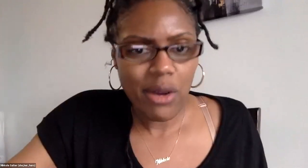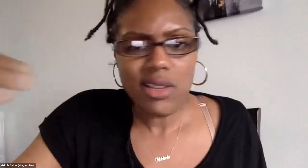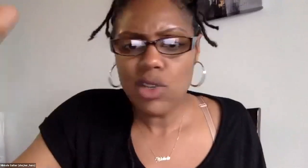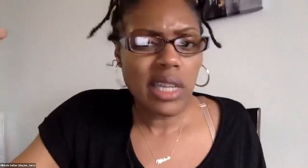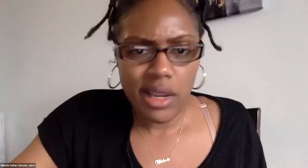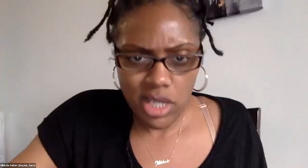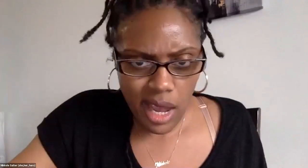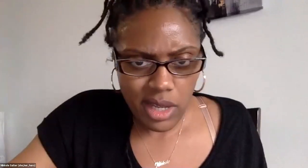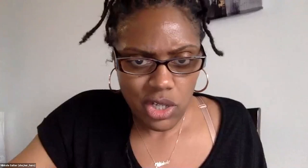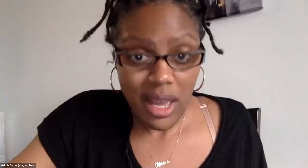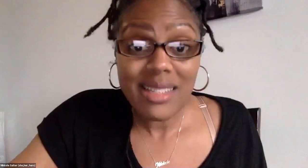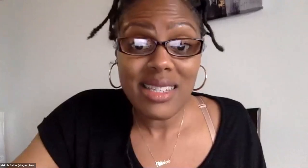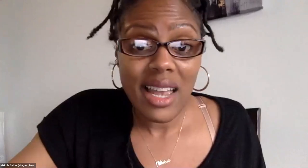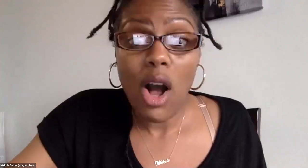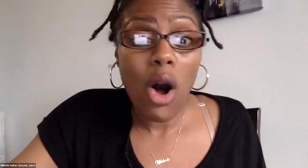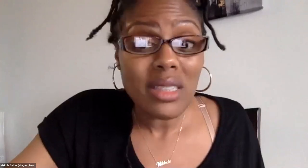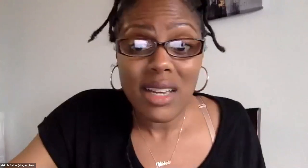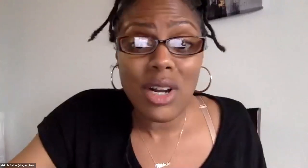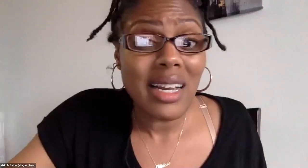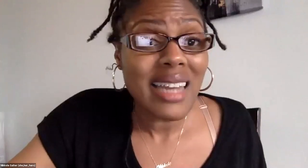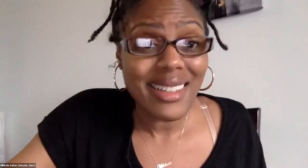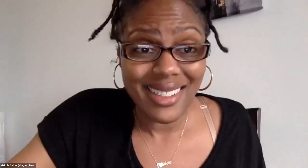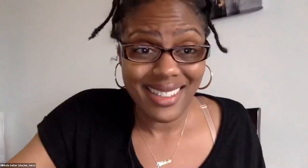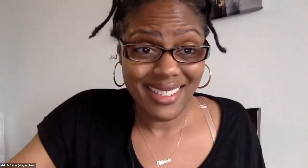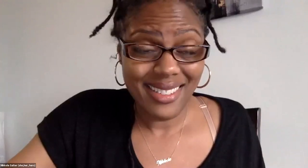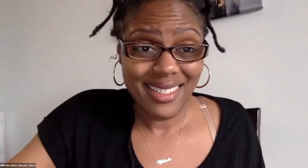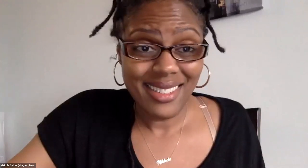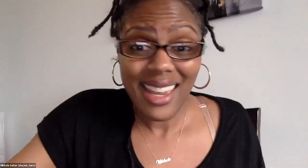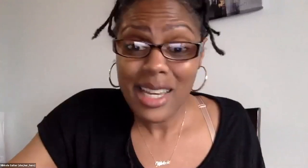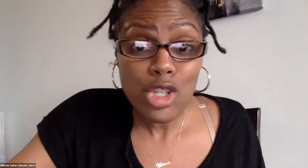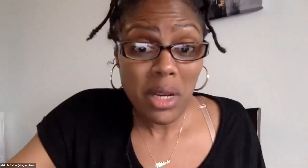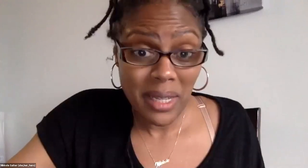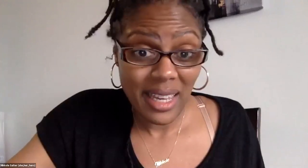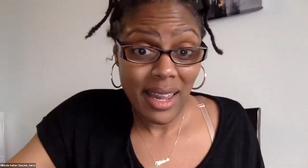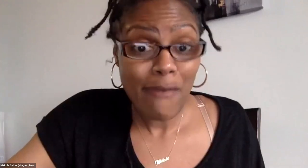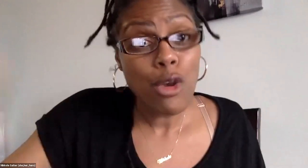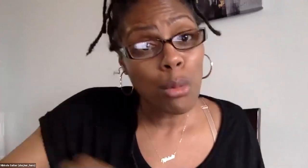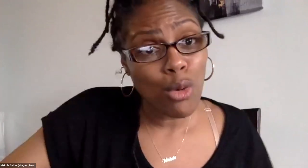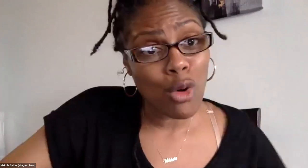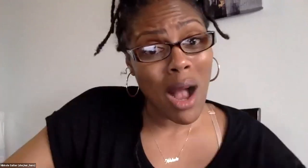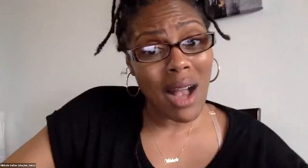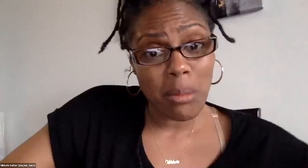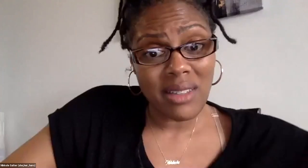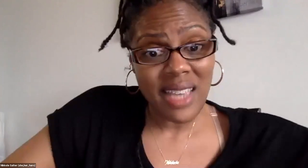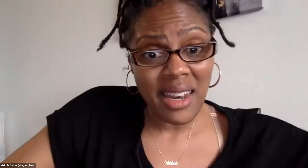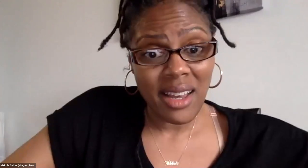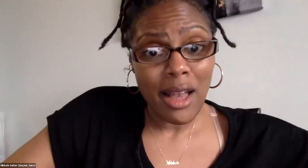There is no linear change. Instead, all things are connected, inextricably. If you move a rock in Montana,